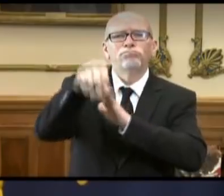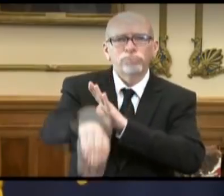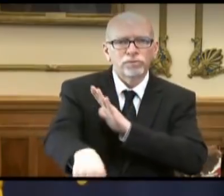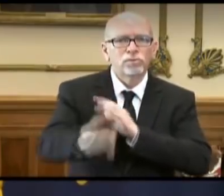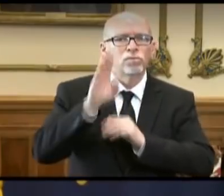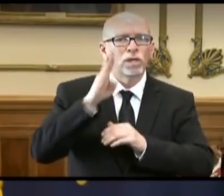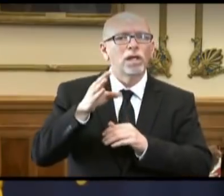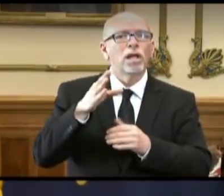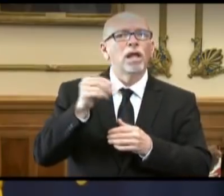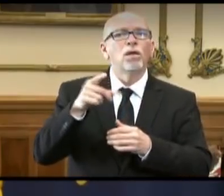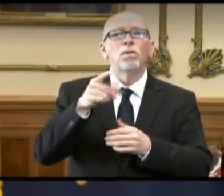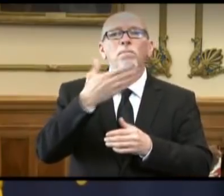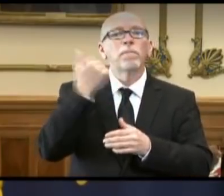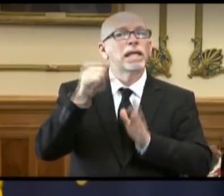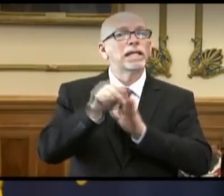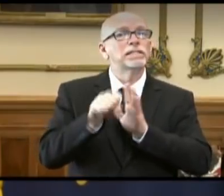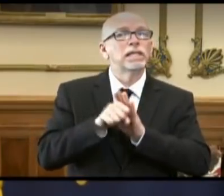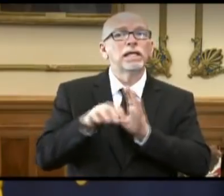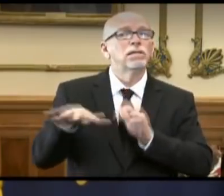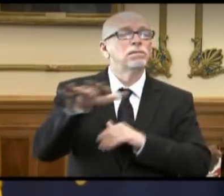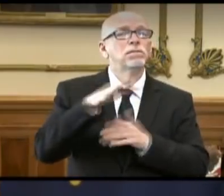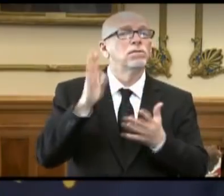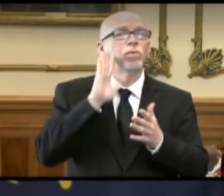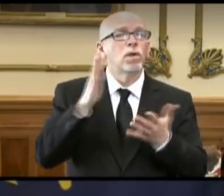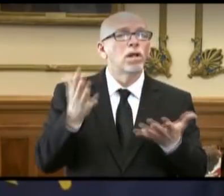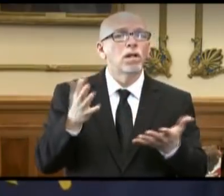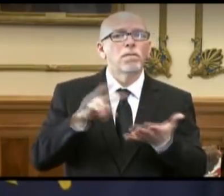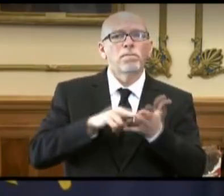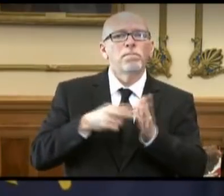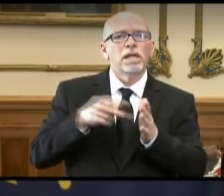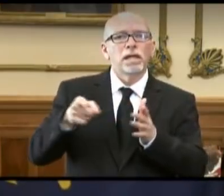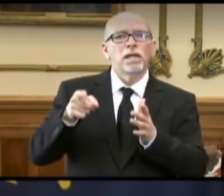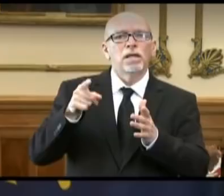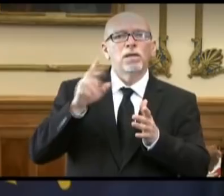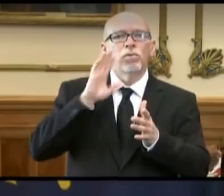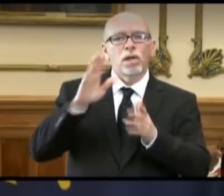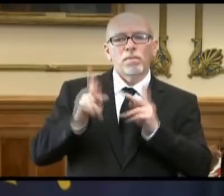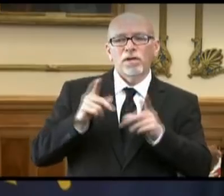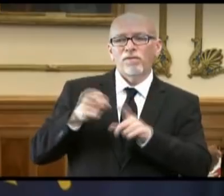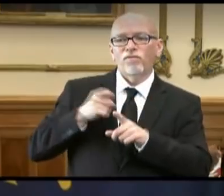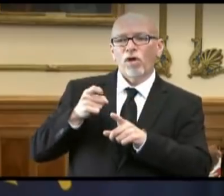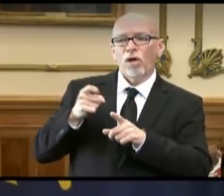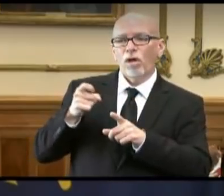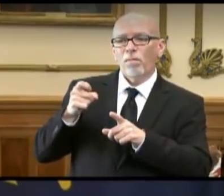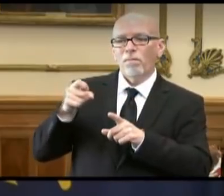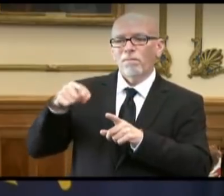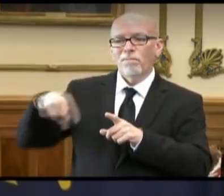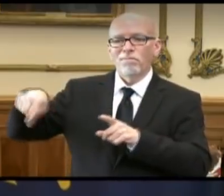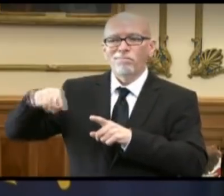I KNOW WHERE WE ARE NOW. WE ARE LOOKING AT THE SURGE, THE HORIZON. WE WILL SAIL THROUGH THIS THING.